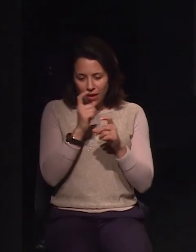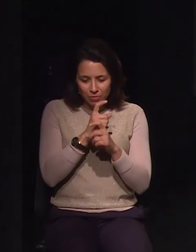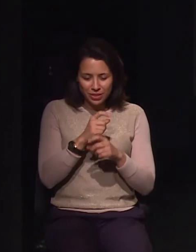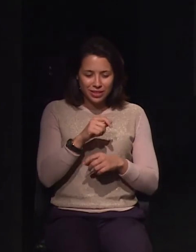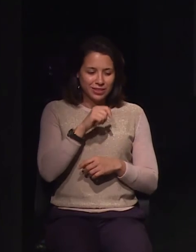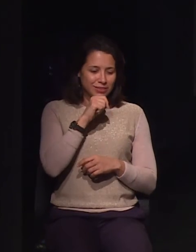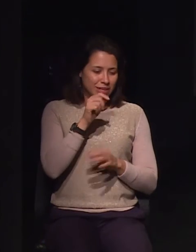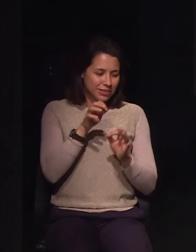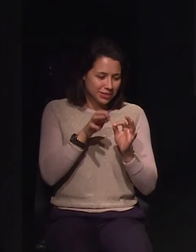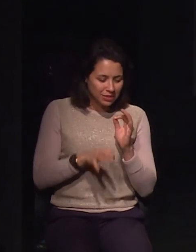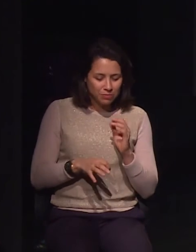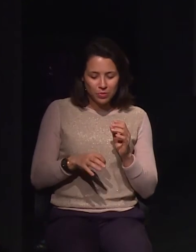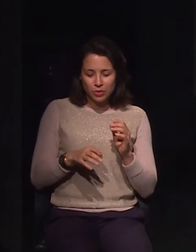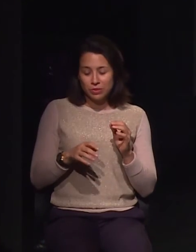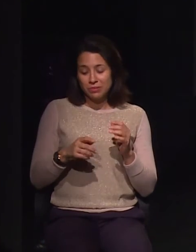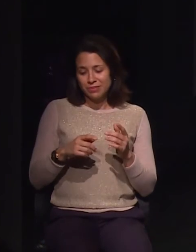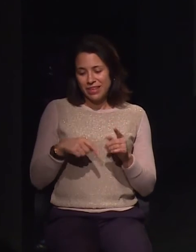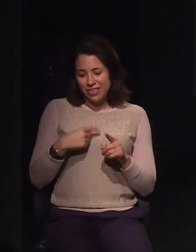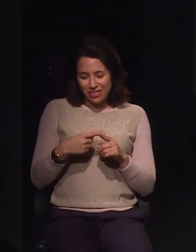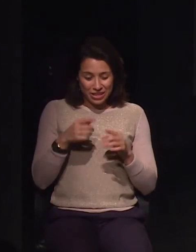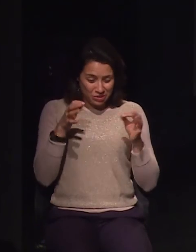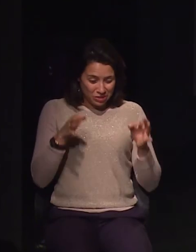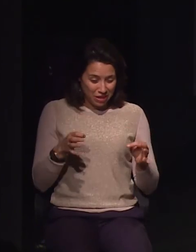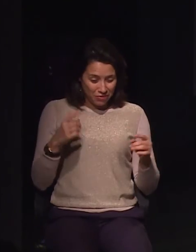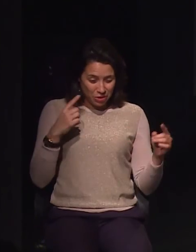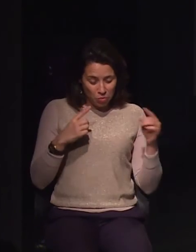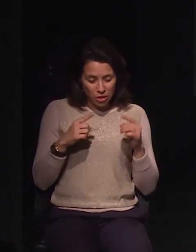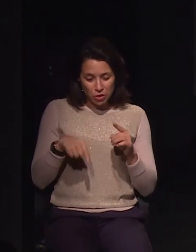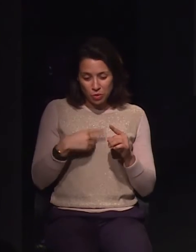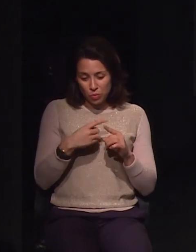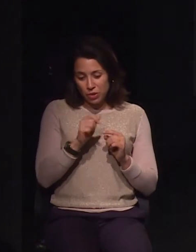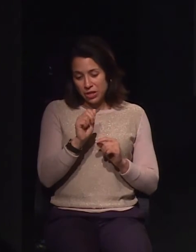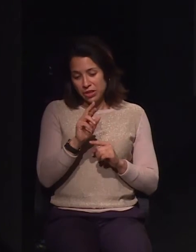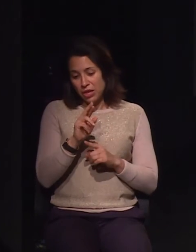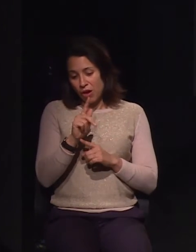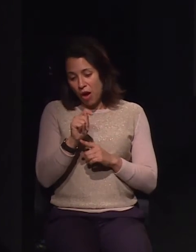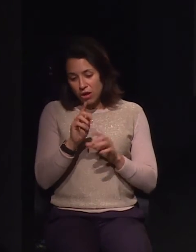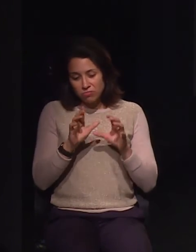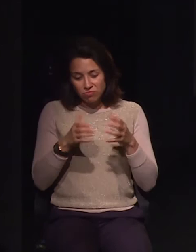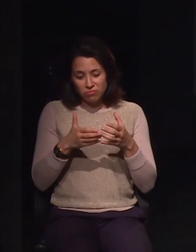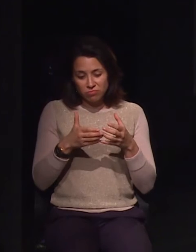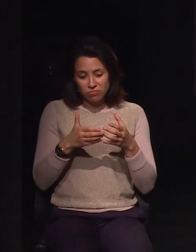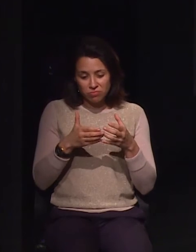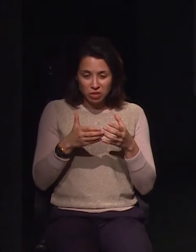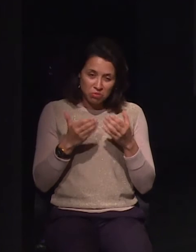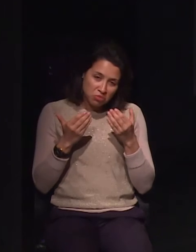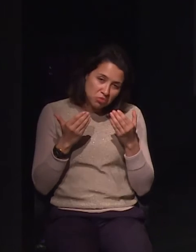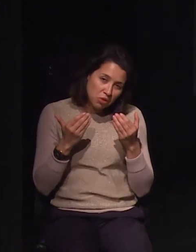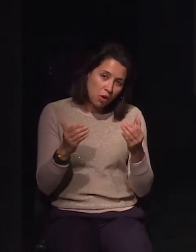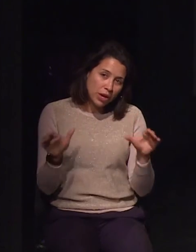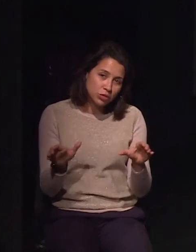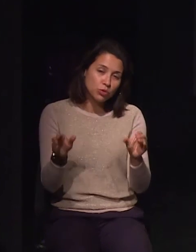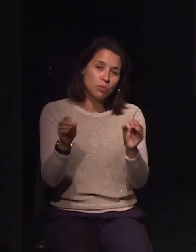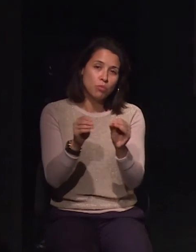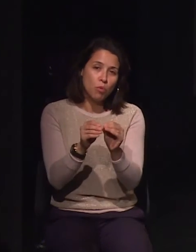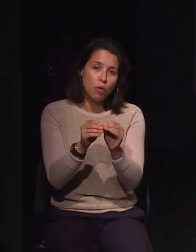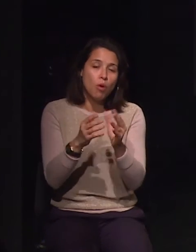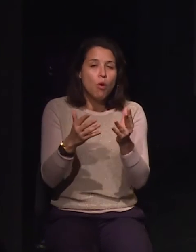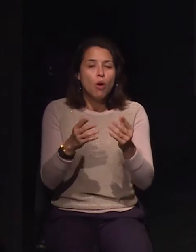arts are supposed to reach out and do a little more, and when it’s actually best to step back and process more.